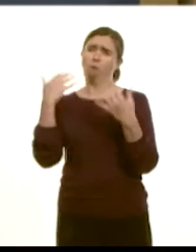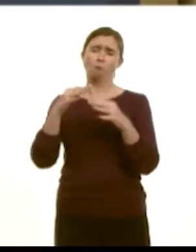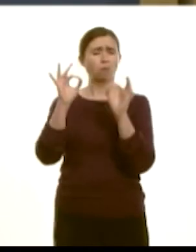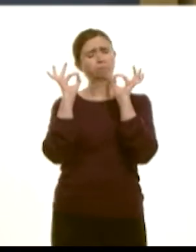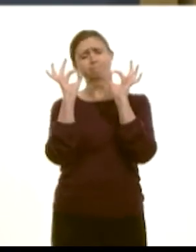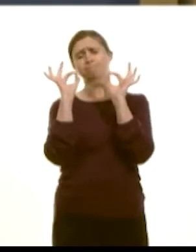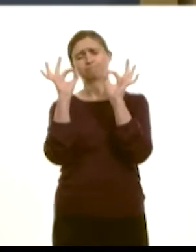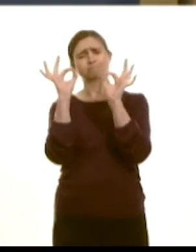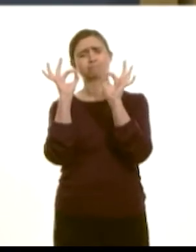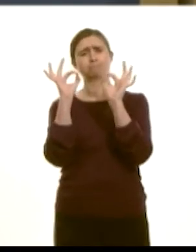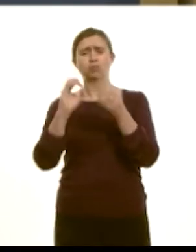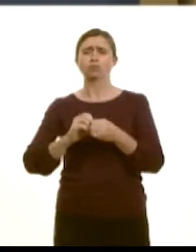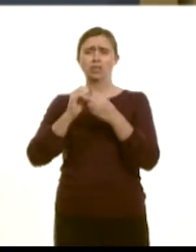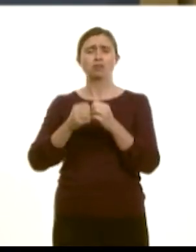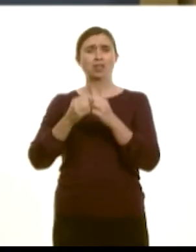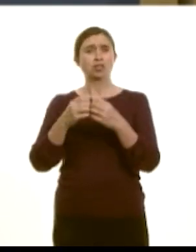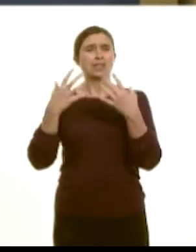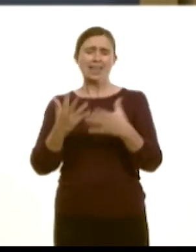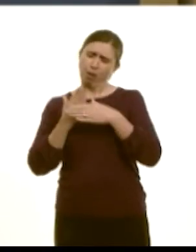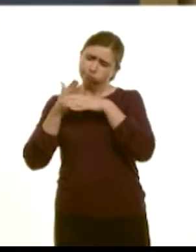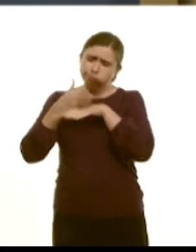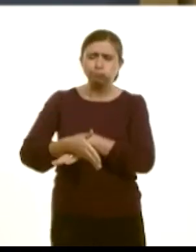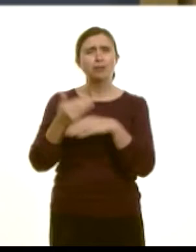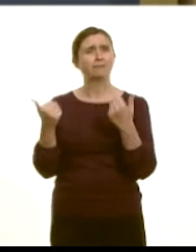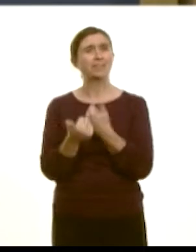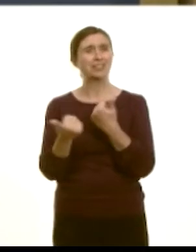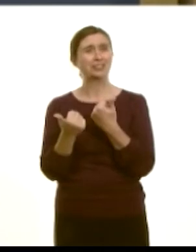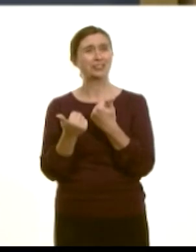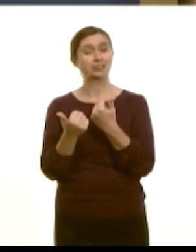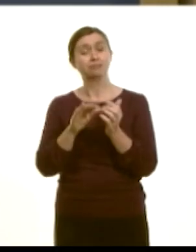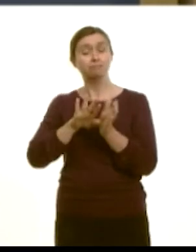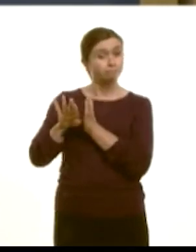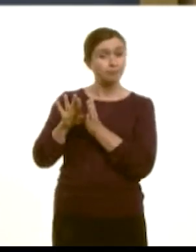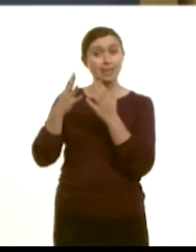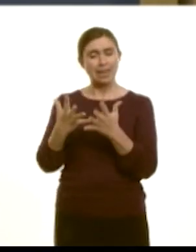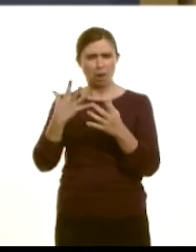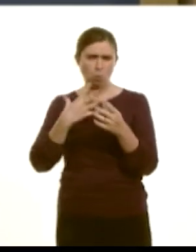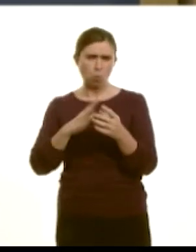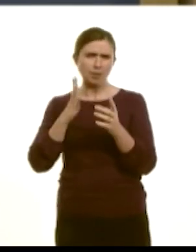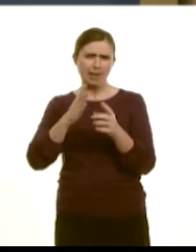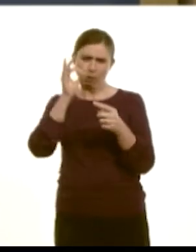Now that the heavy lifting is complete, what we would like to see is targeted support to